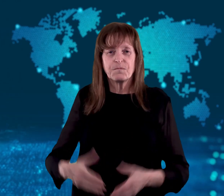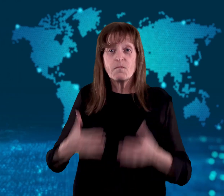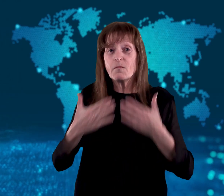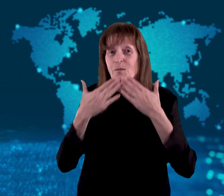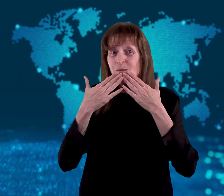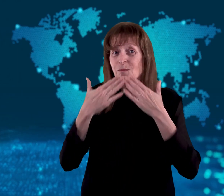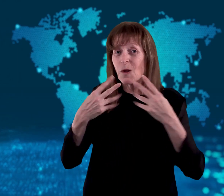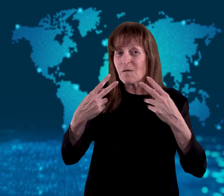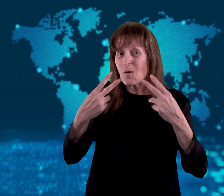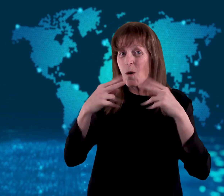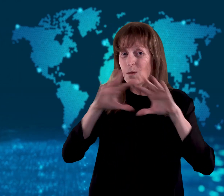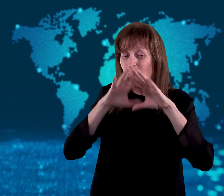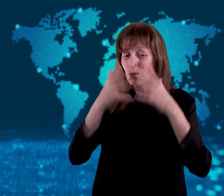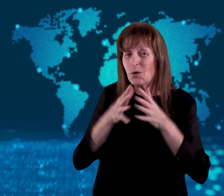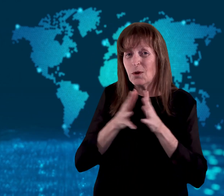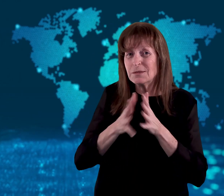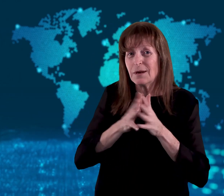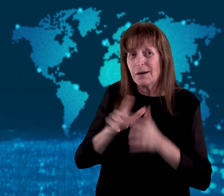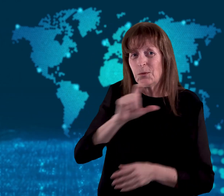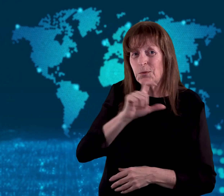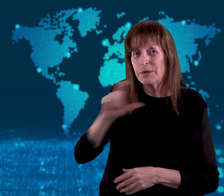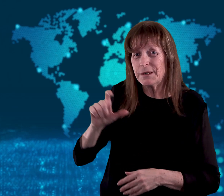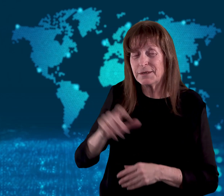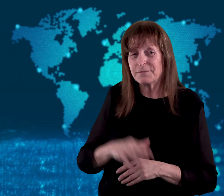Thank you for watching WorldSign Week.